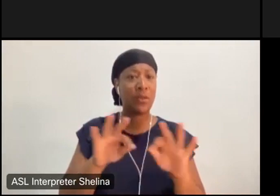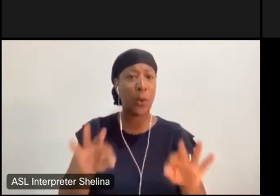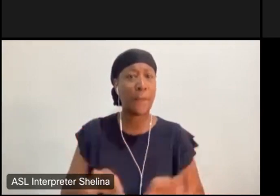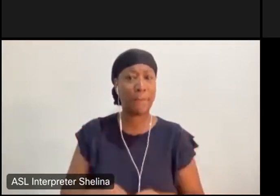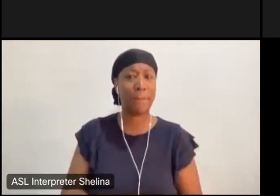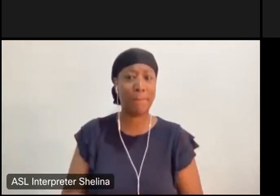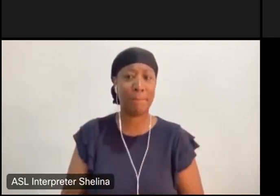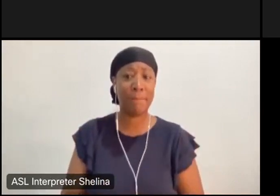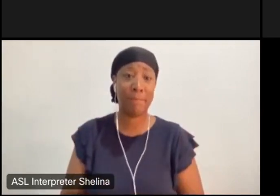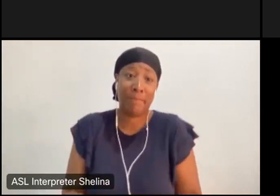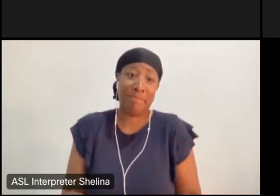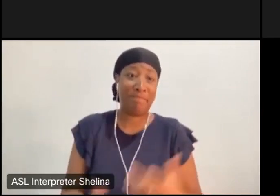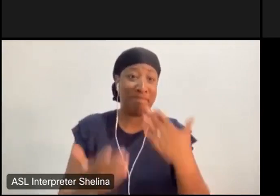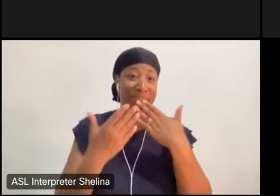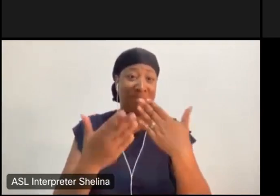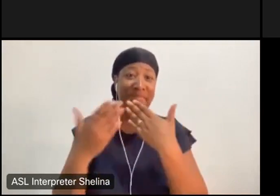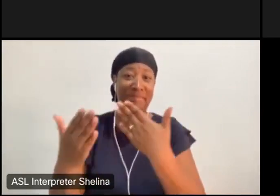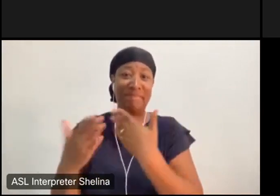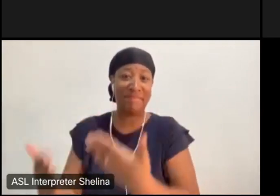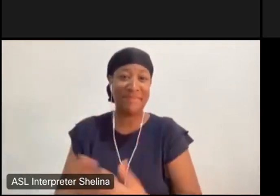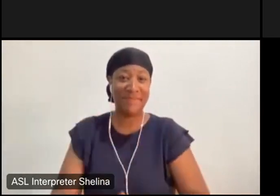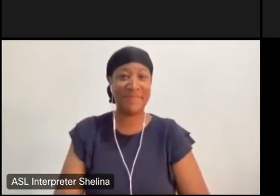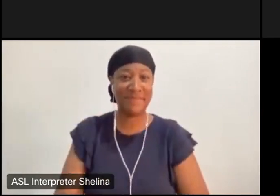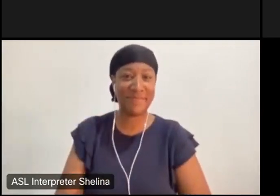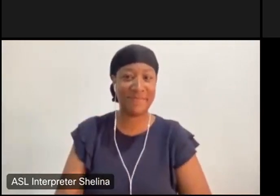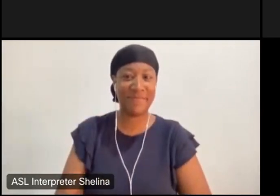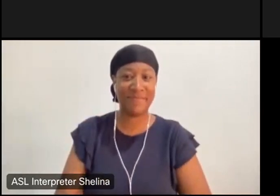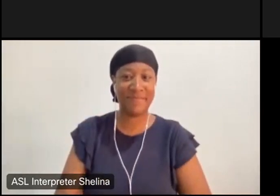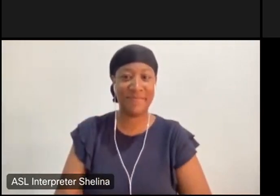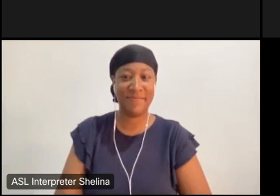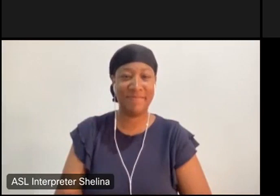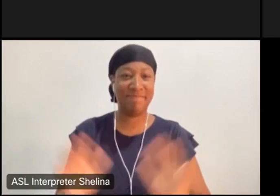Thank you so much, bye.